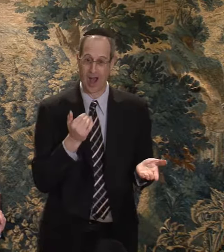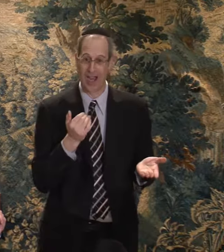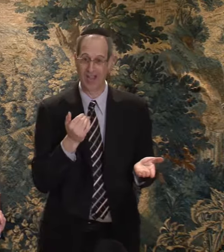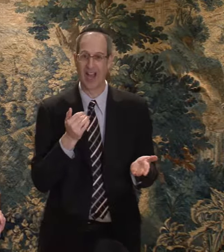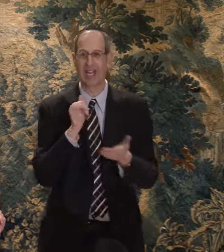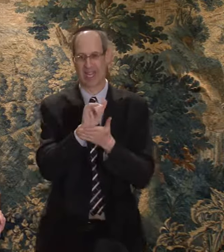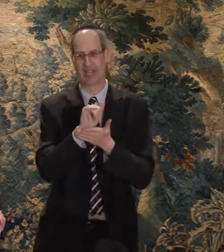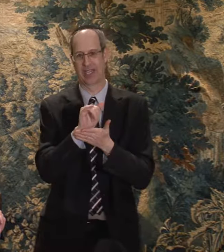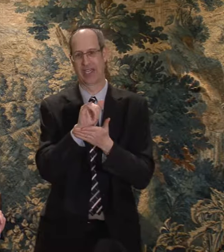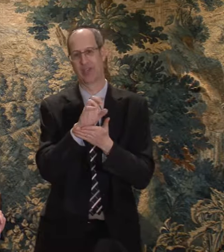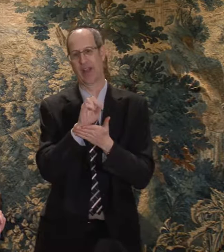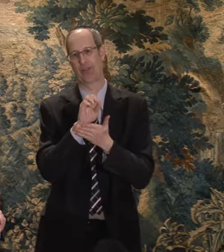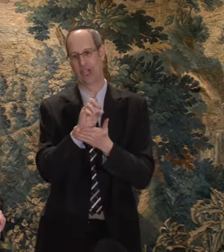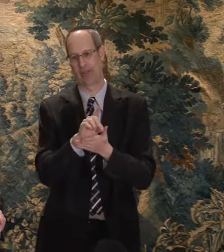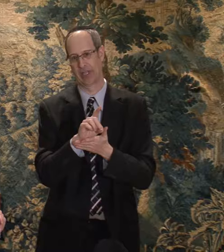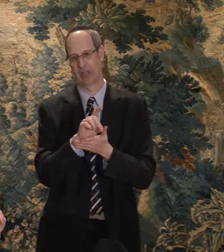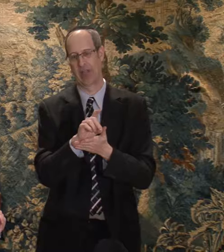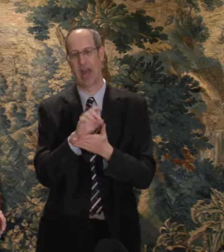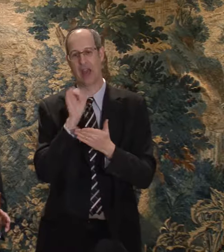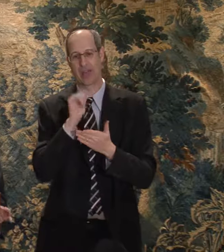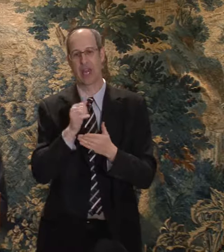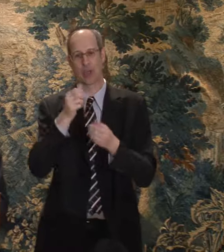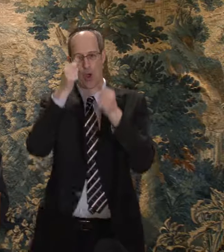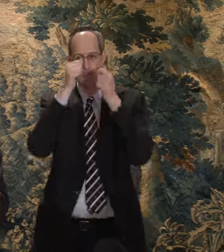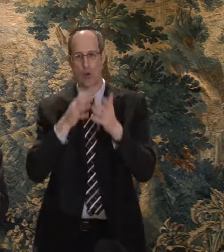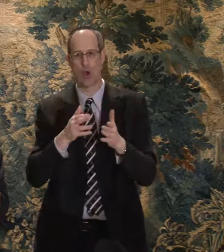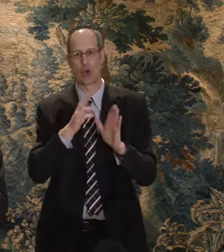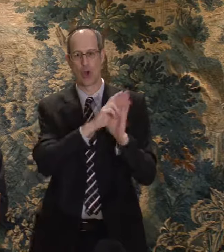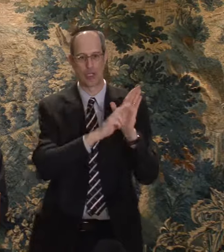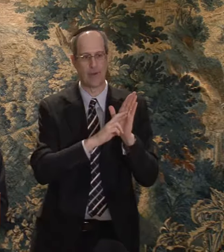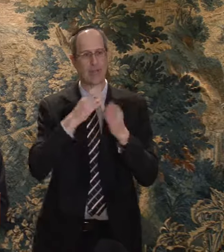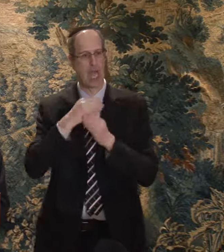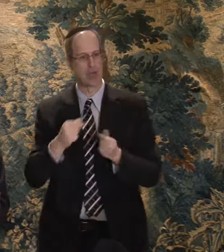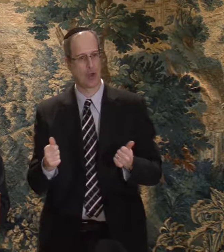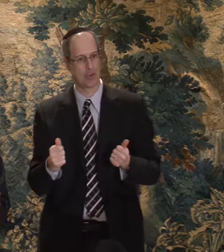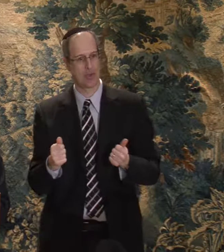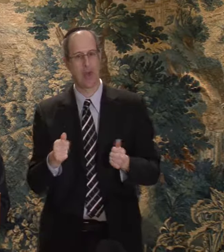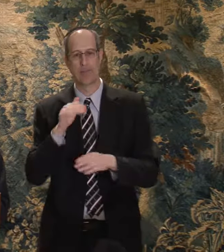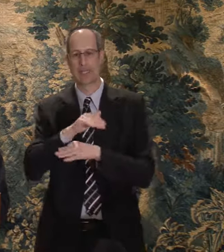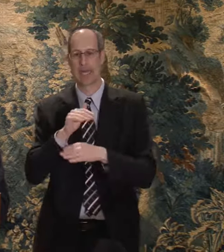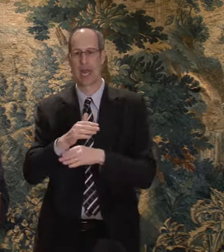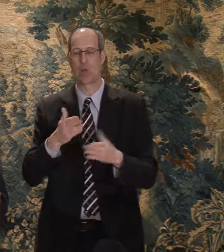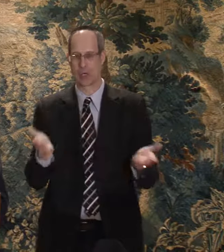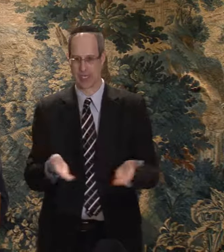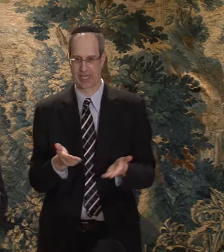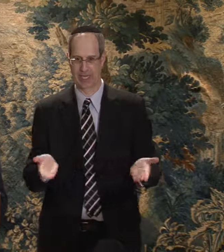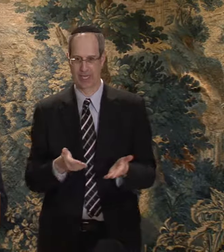of it that's Baraka Omar Khayyam but tonight we've come here in the time of